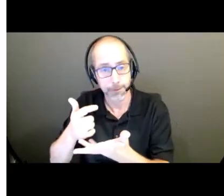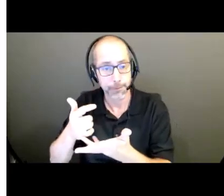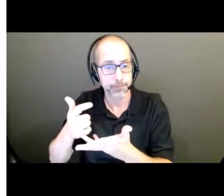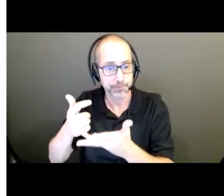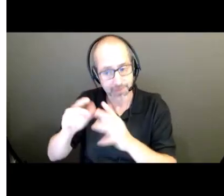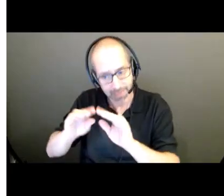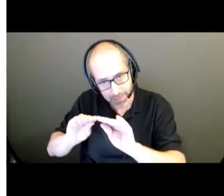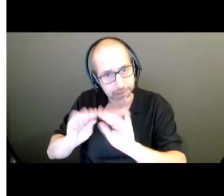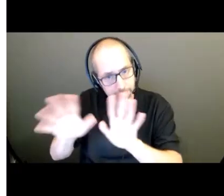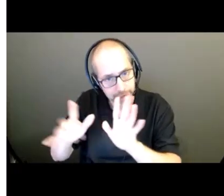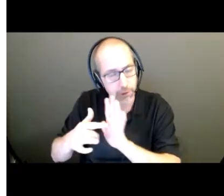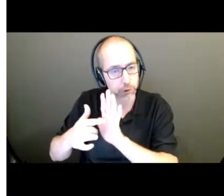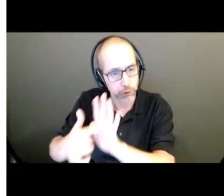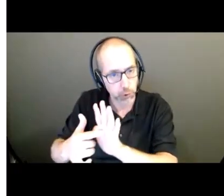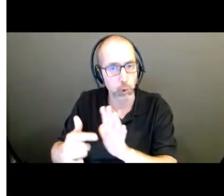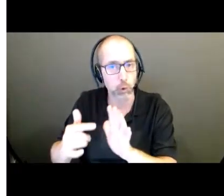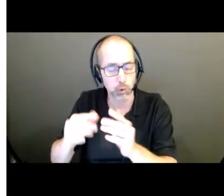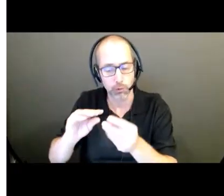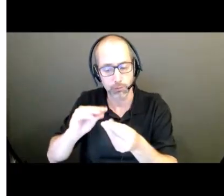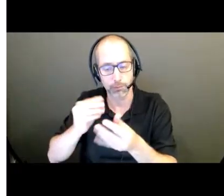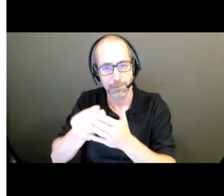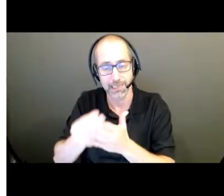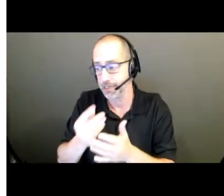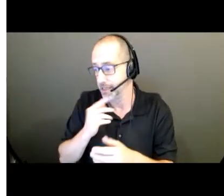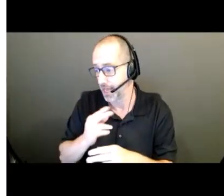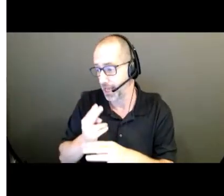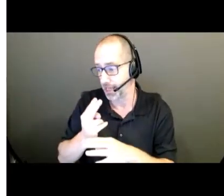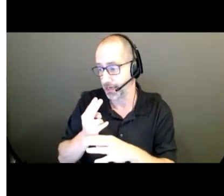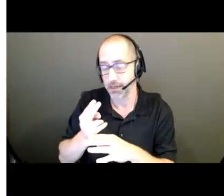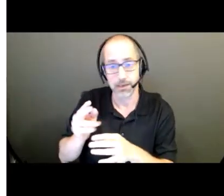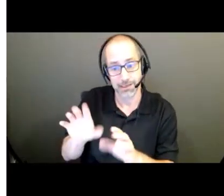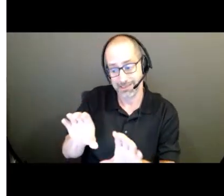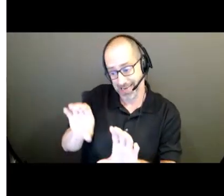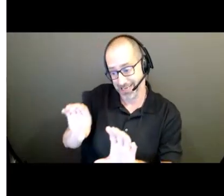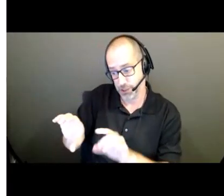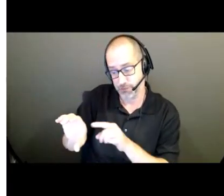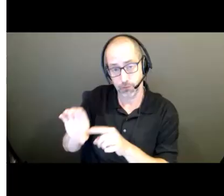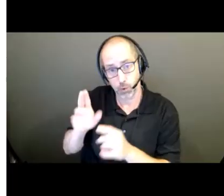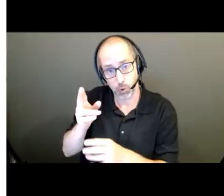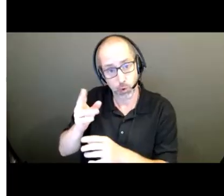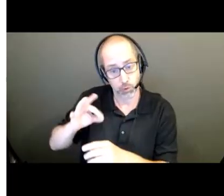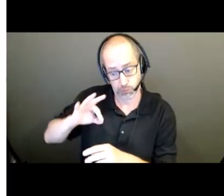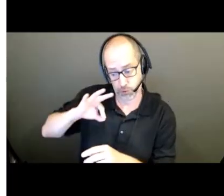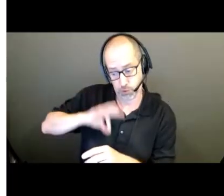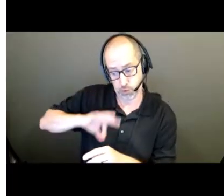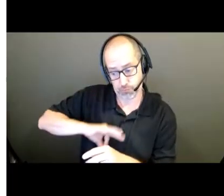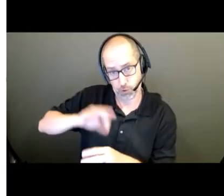The Useful Information section will remind you of limits and maximum amounts, but